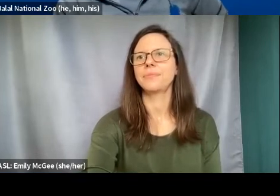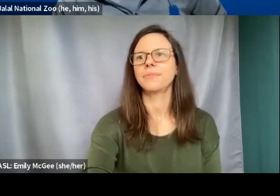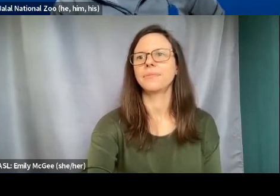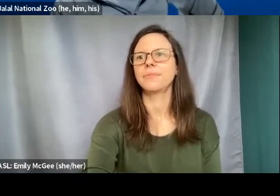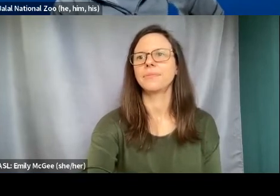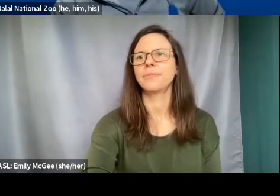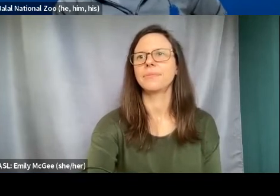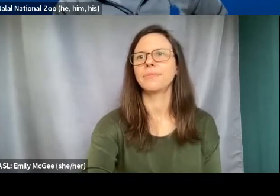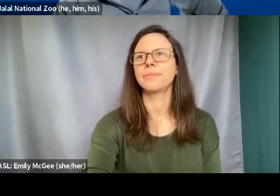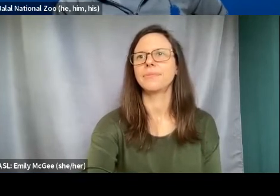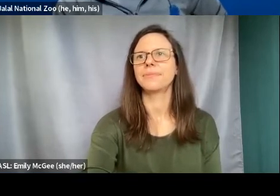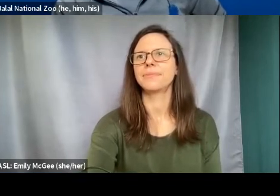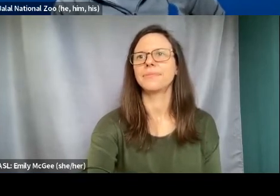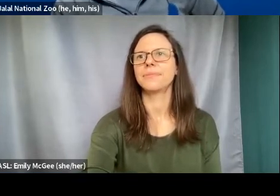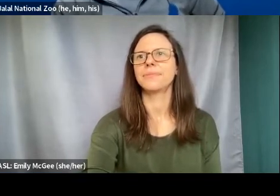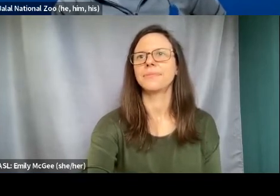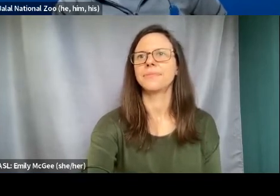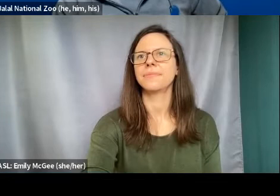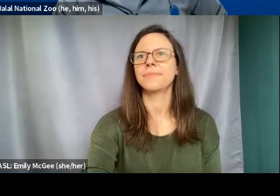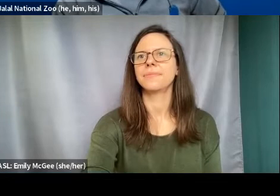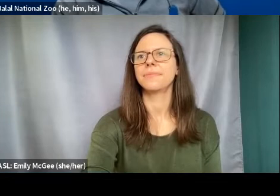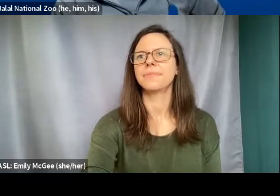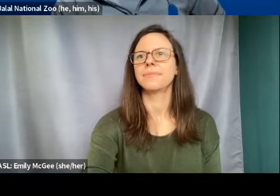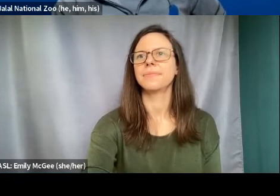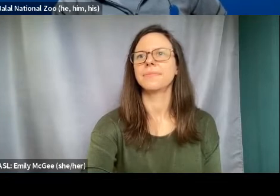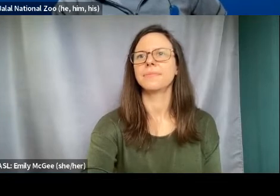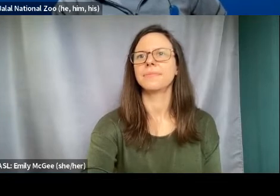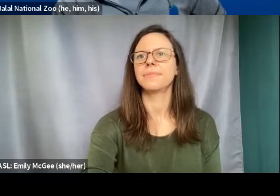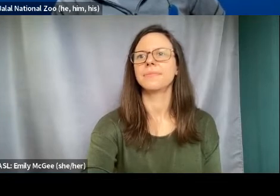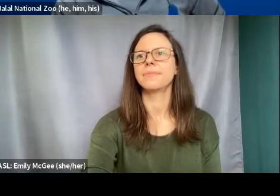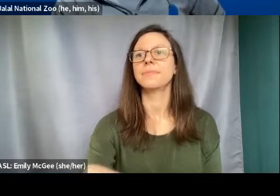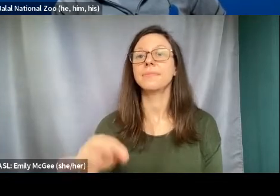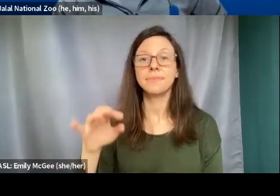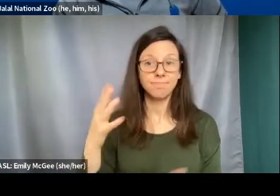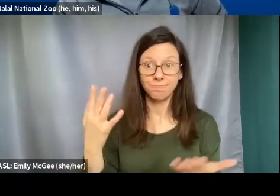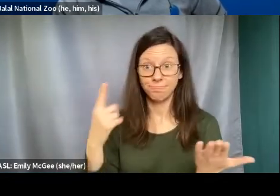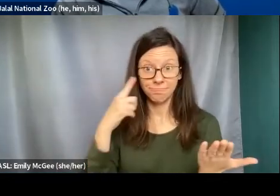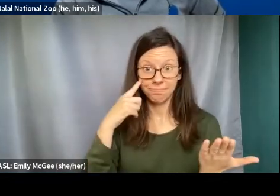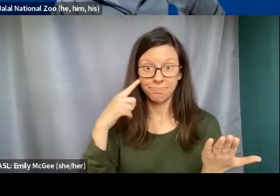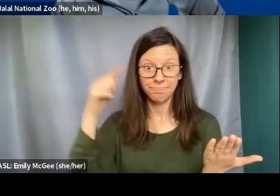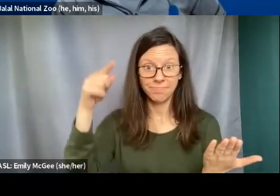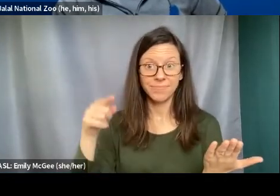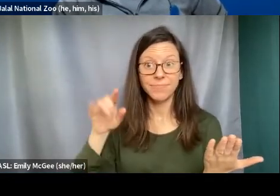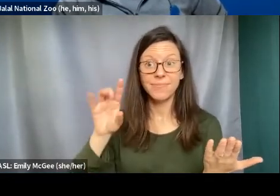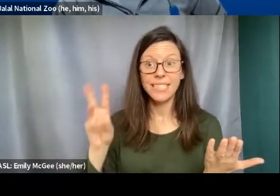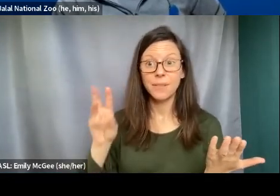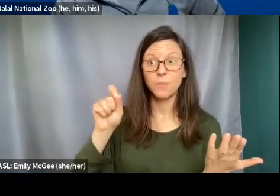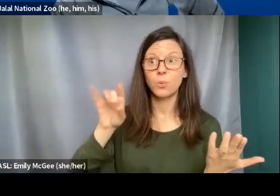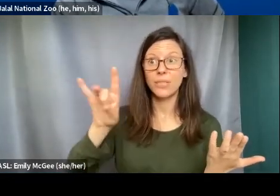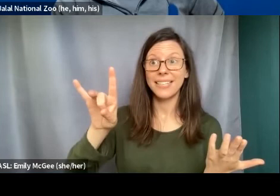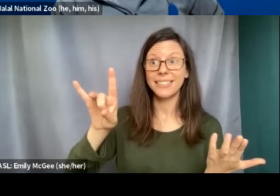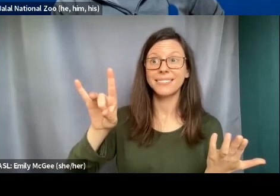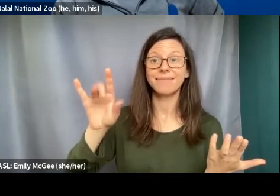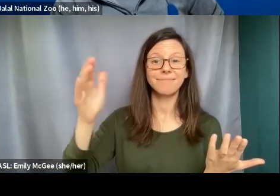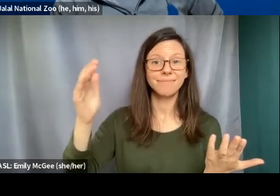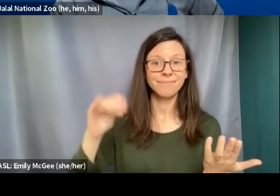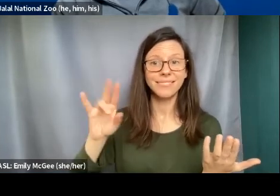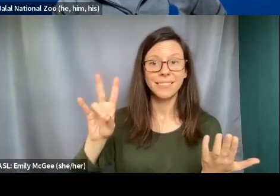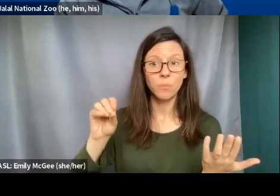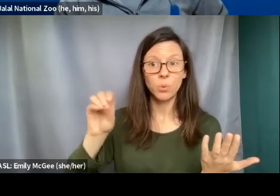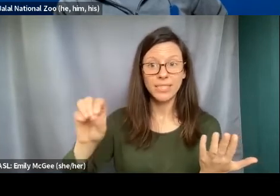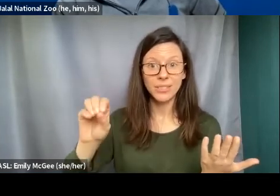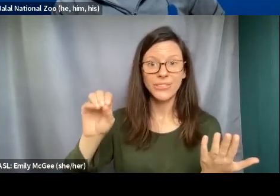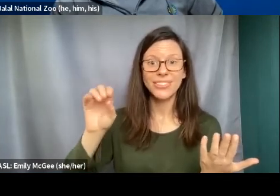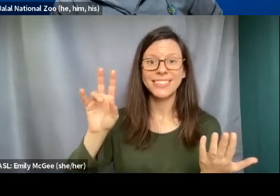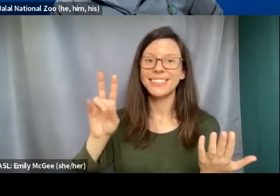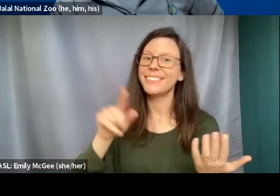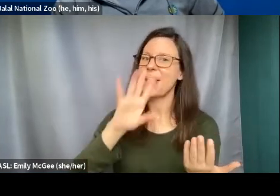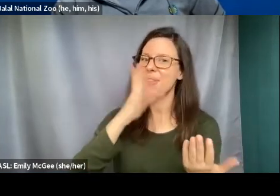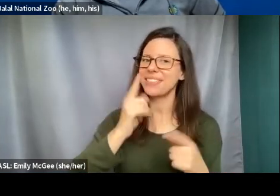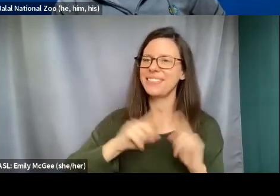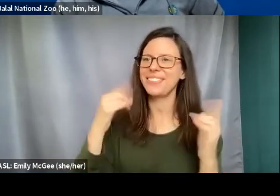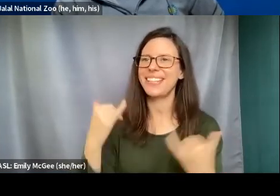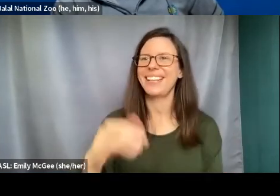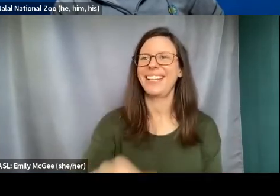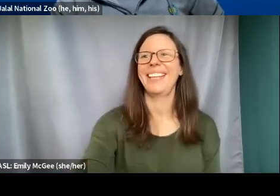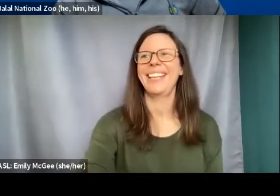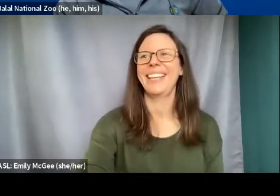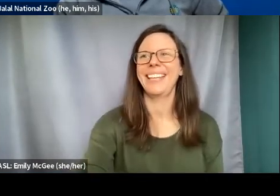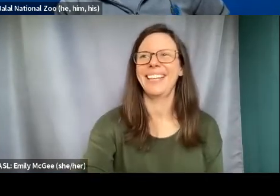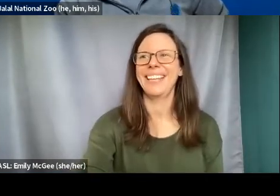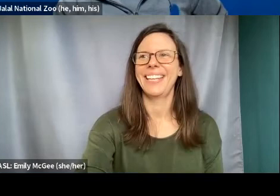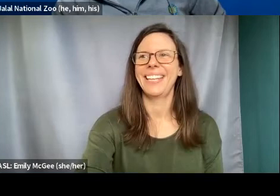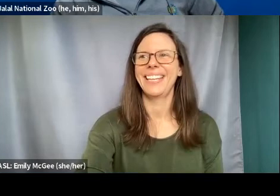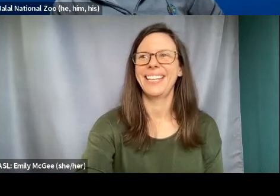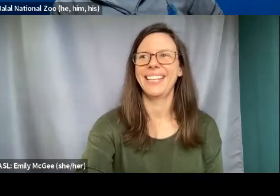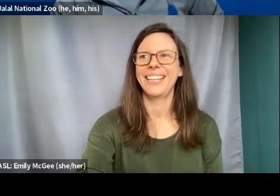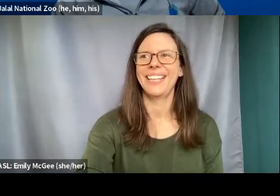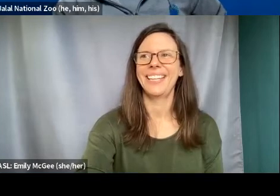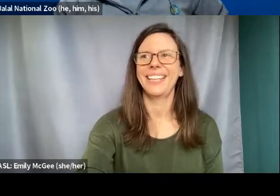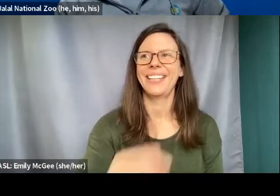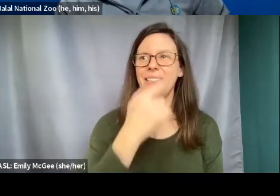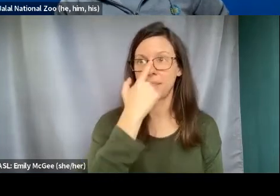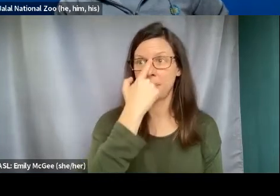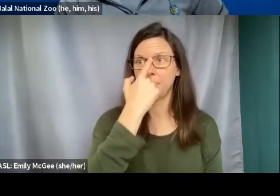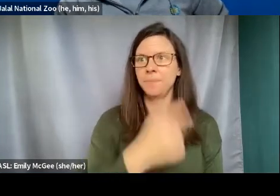All right, again 6.8, 7.0, 7.2, 7.4, or 7.6? It does look a little bit different in this one.